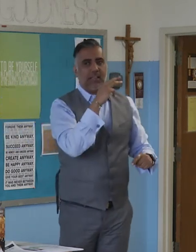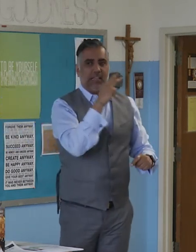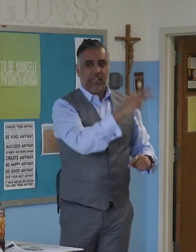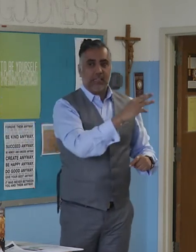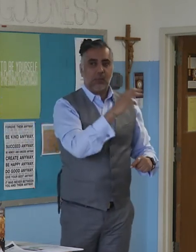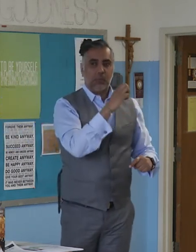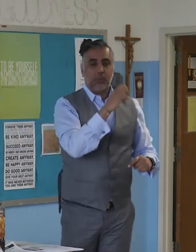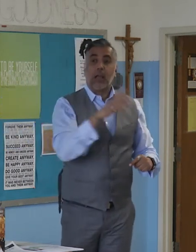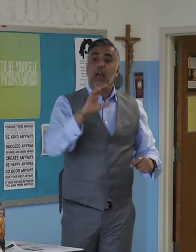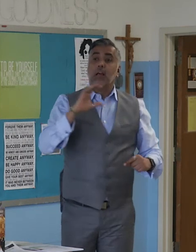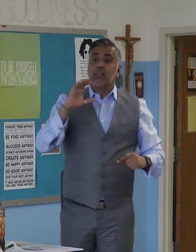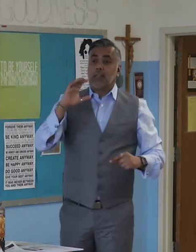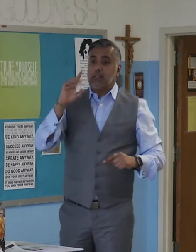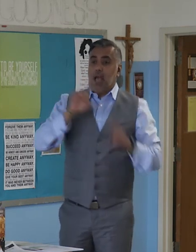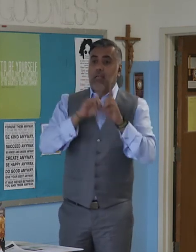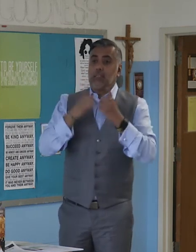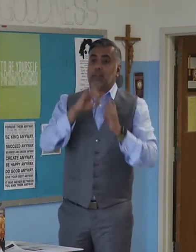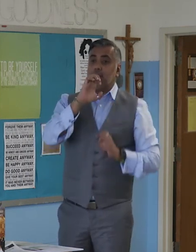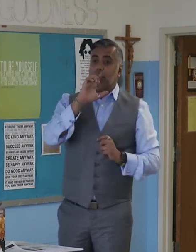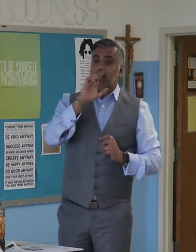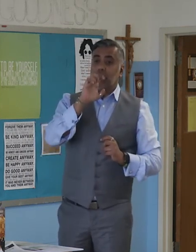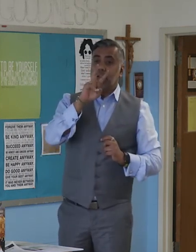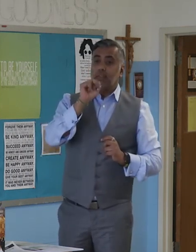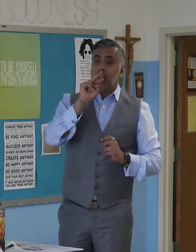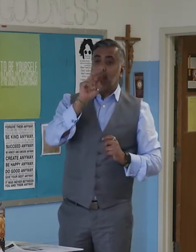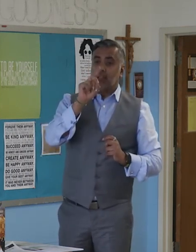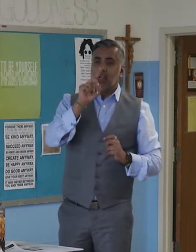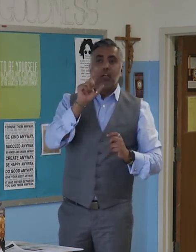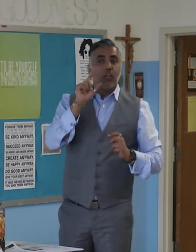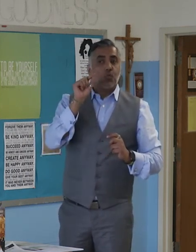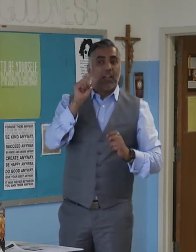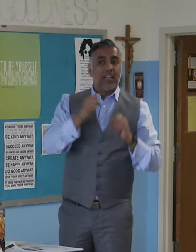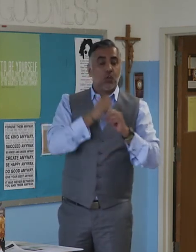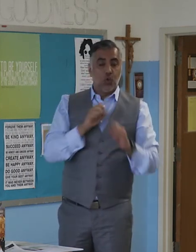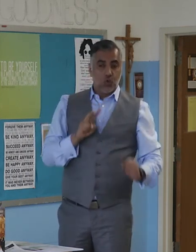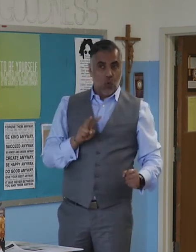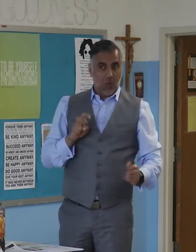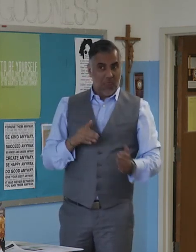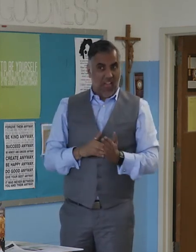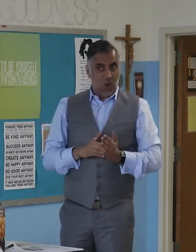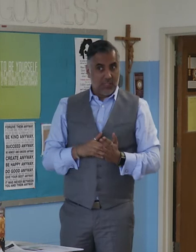Cleveland that we've worked with, in 20 years, 200,000 Catholics fewer in